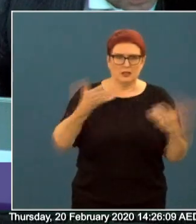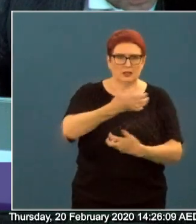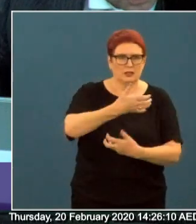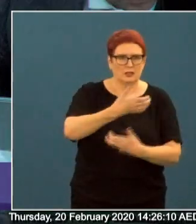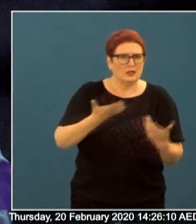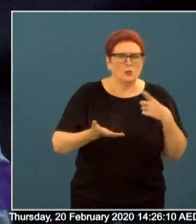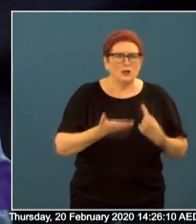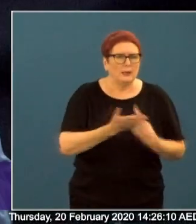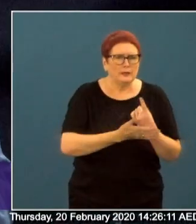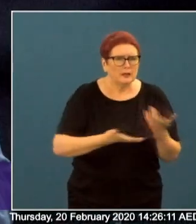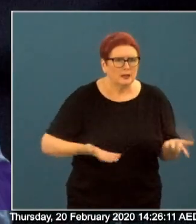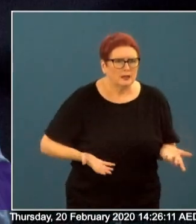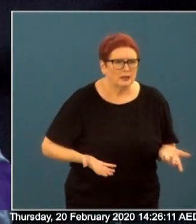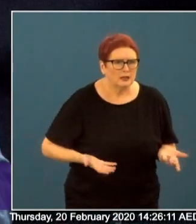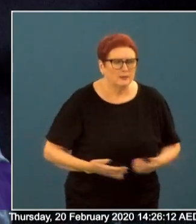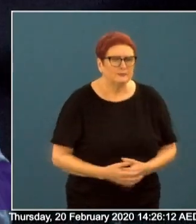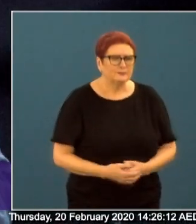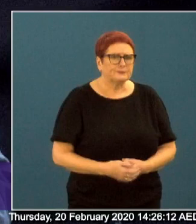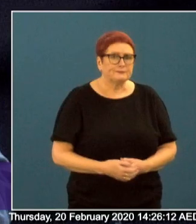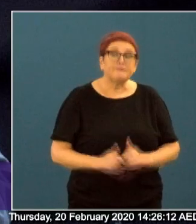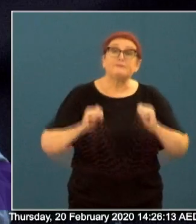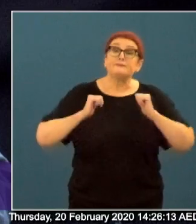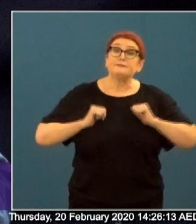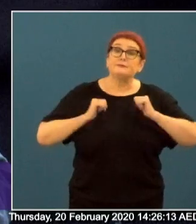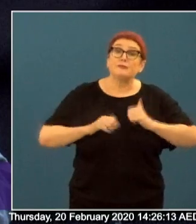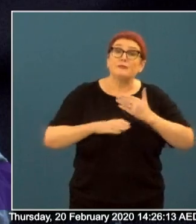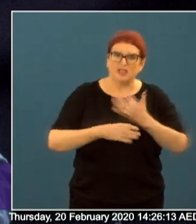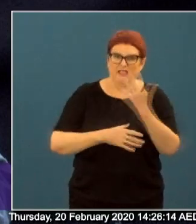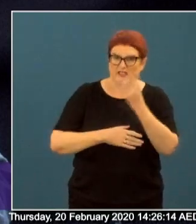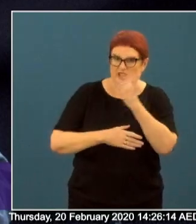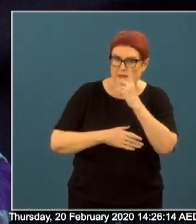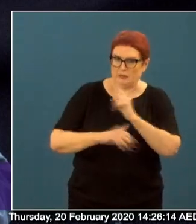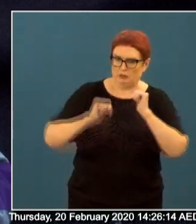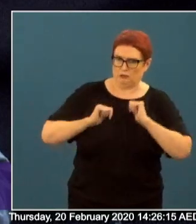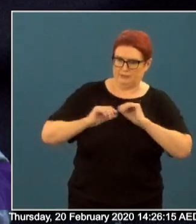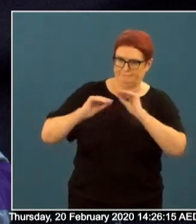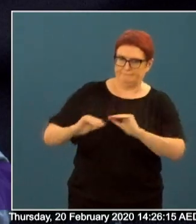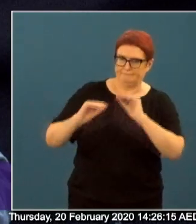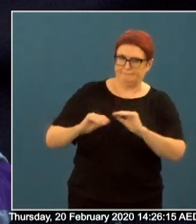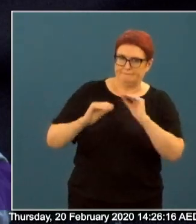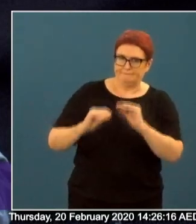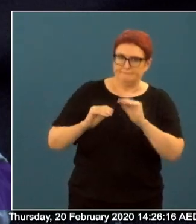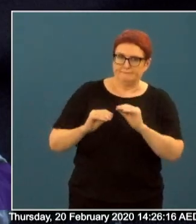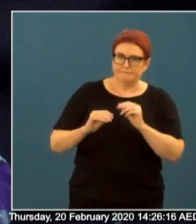So these training positions I refer to are 15 trainees in intellectual disability mental health.